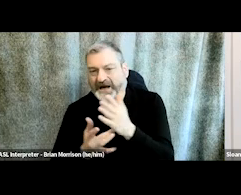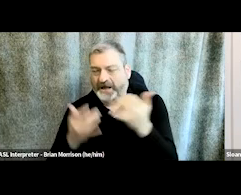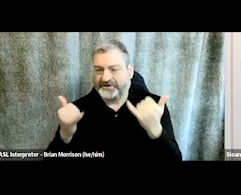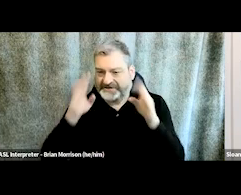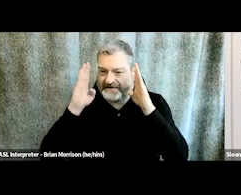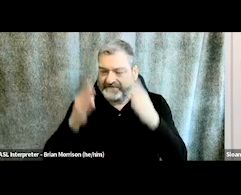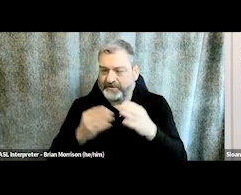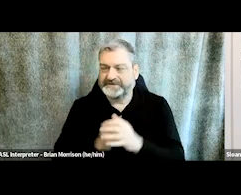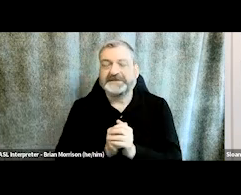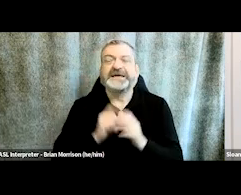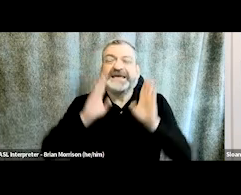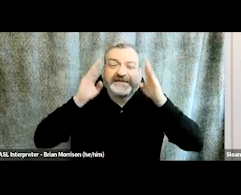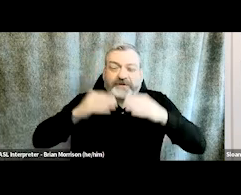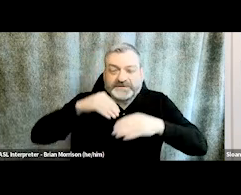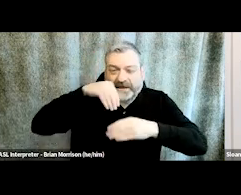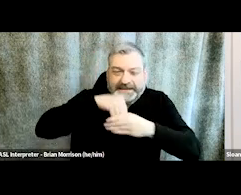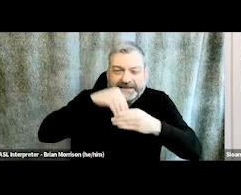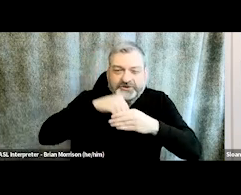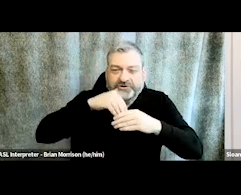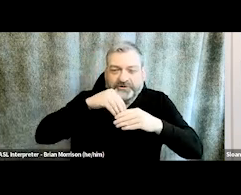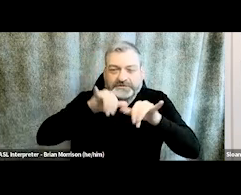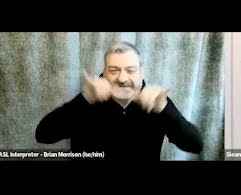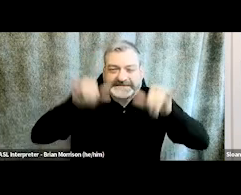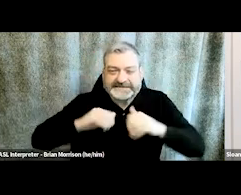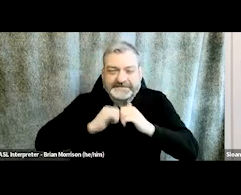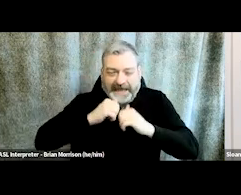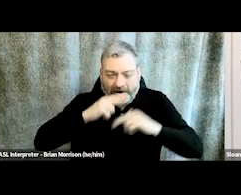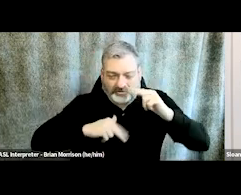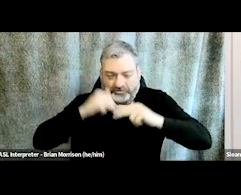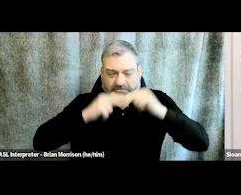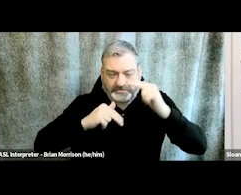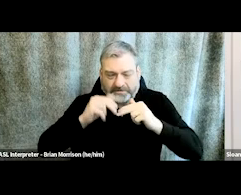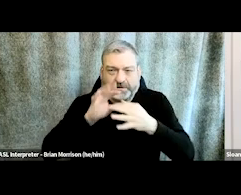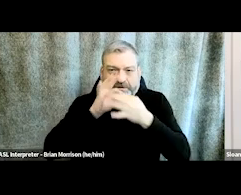organizations and systems in technology and politics and education.